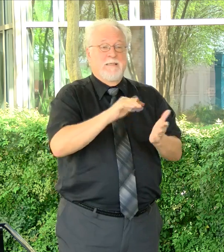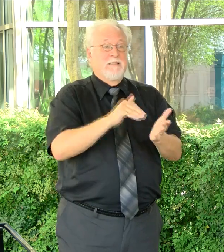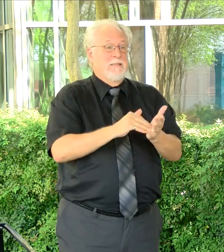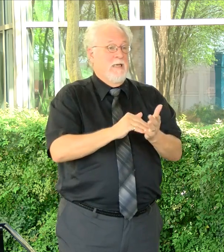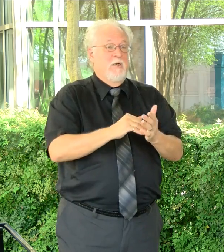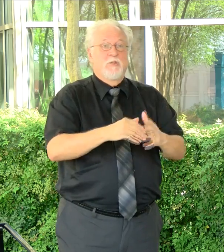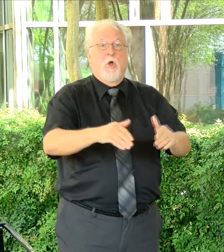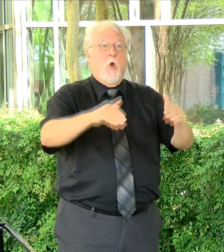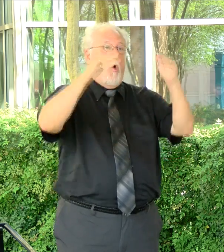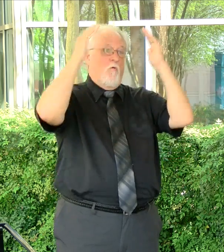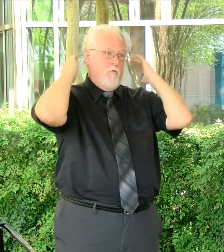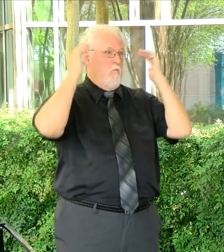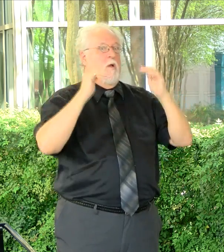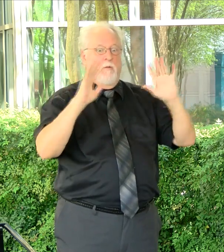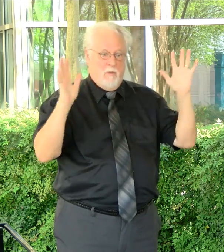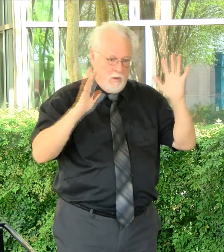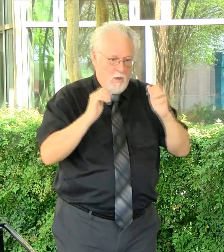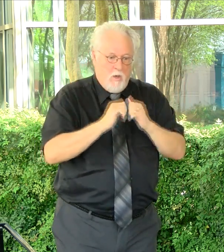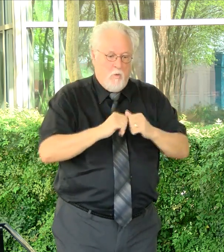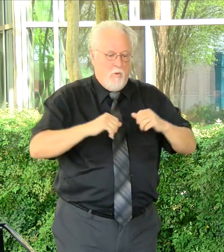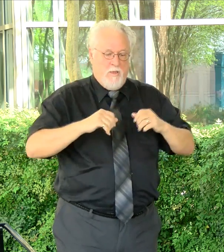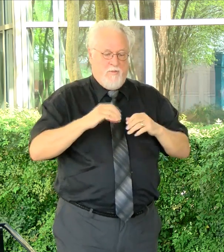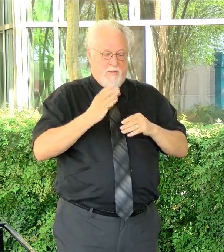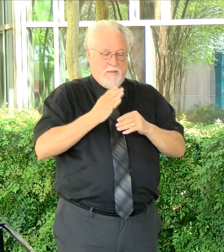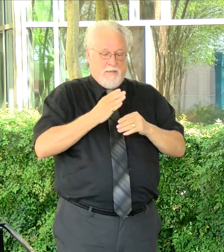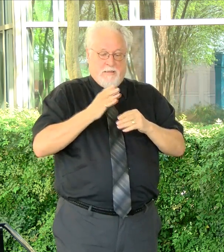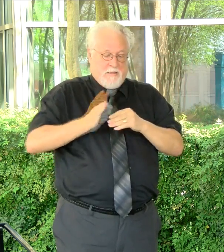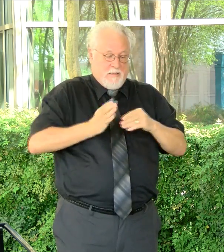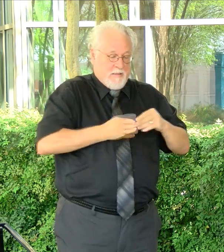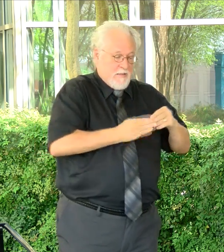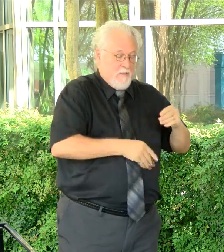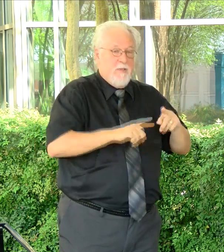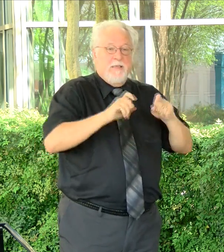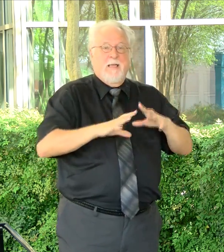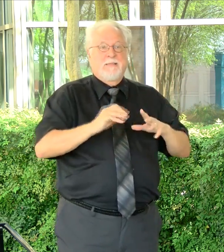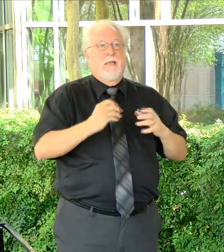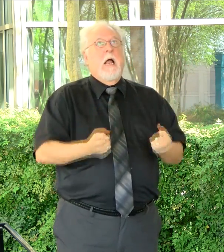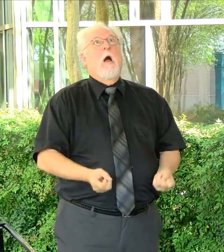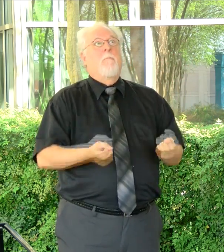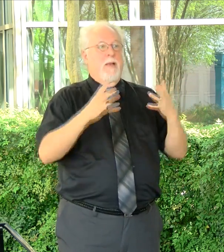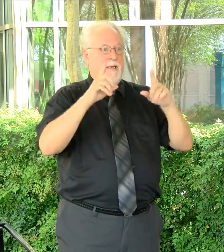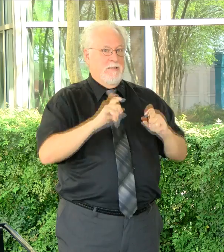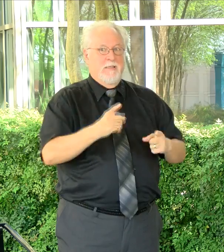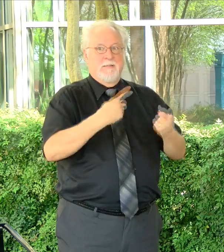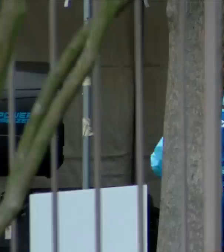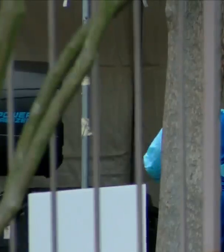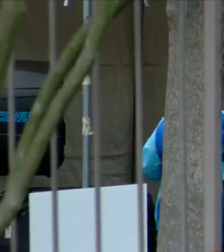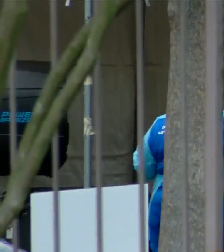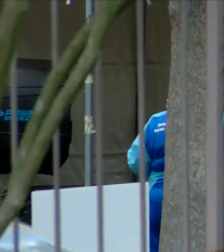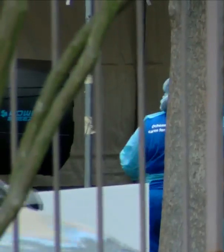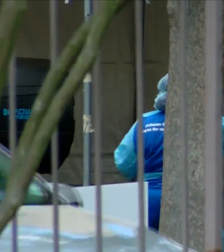overwhelmed with their ability to turn tests around in the pure volume of tests that are coming through." Tre Nelson with Baton Rouge General says